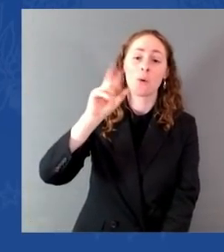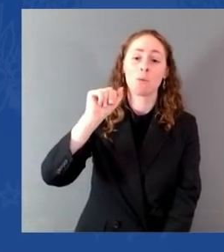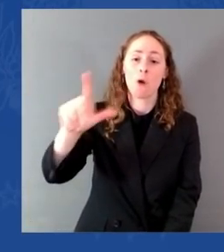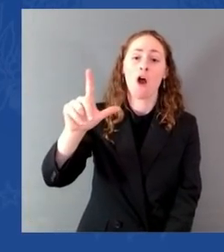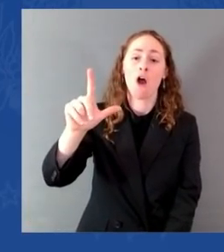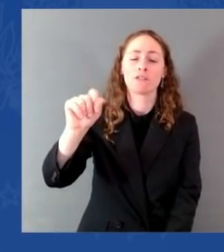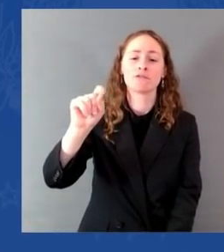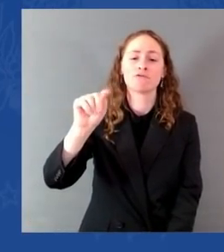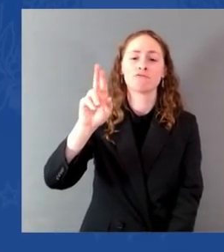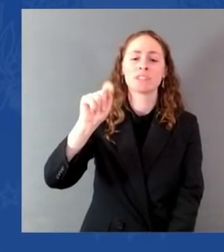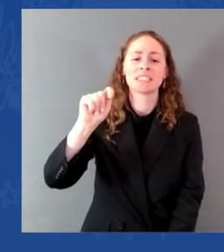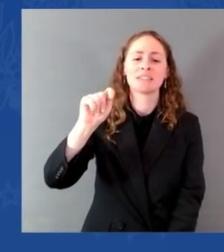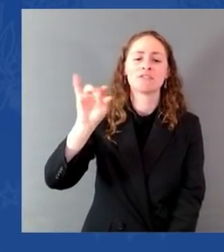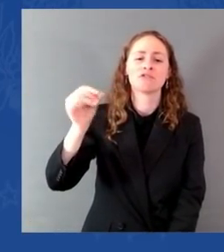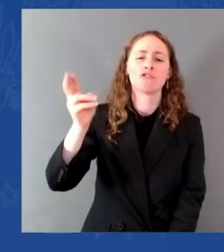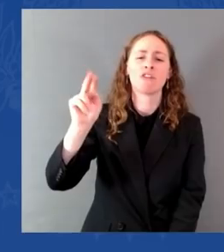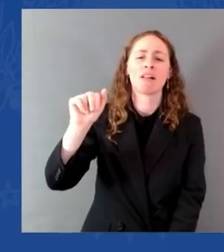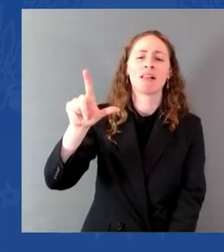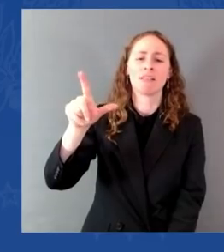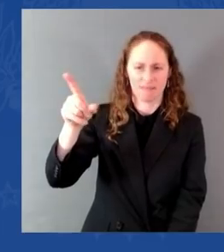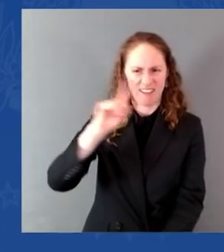Wall Street, Moody's, and -- anyway.